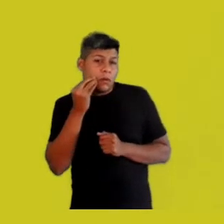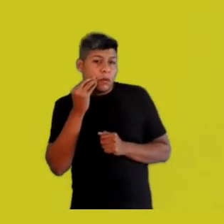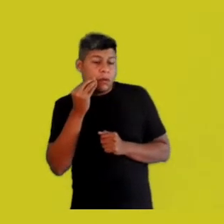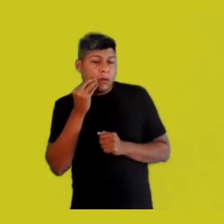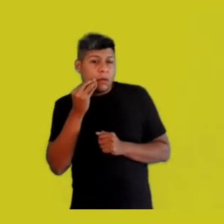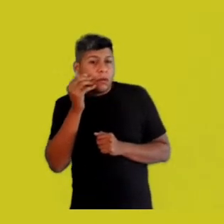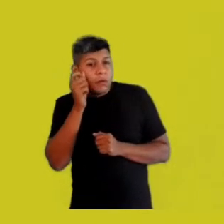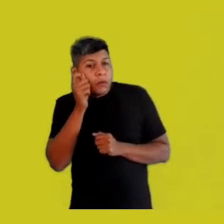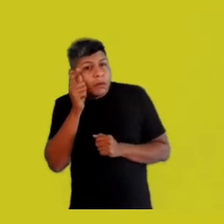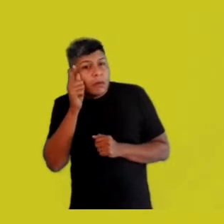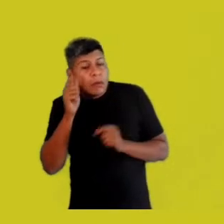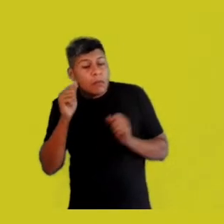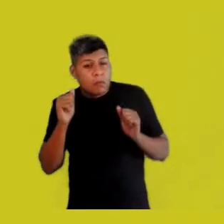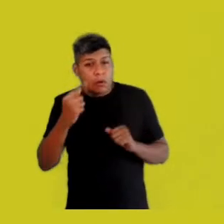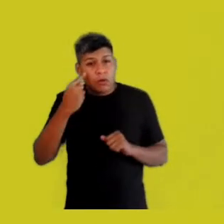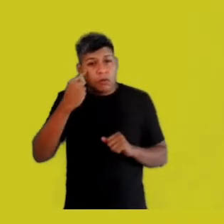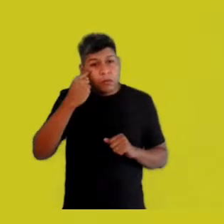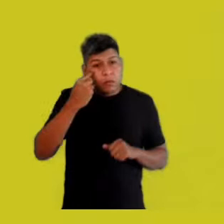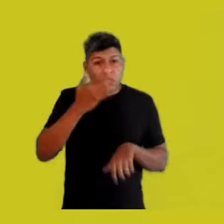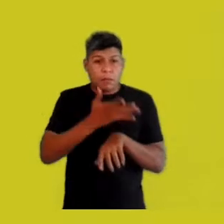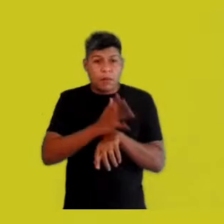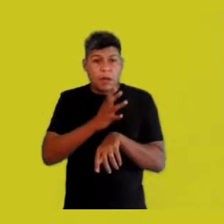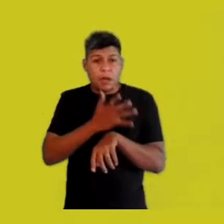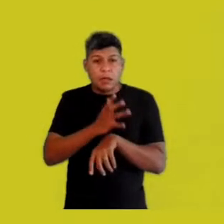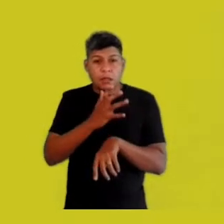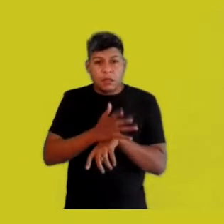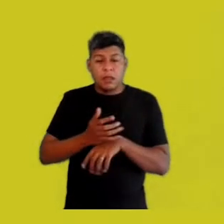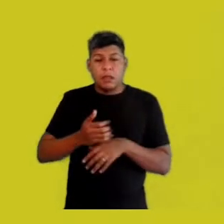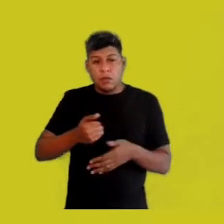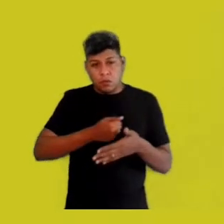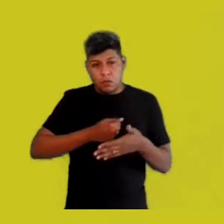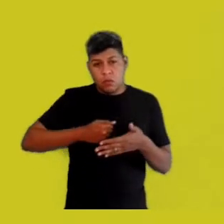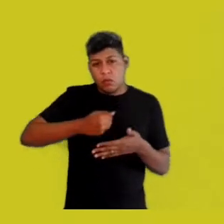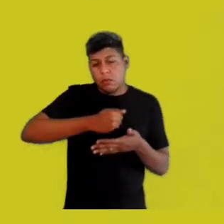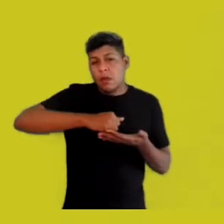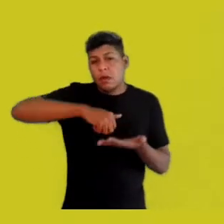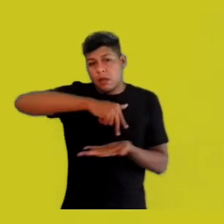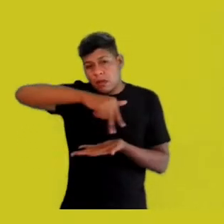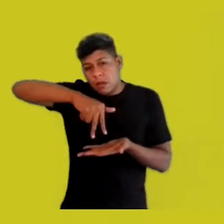can we think about practices as cooking, dancing, music